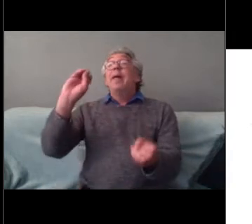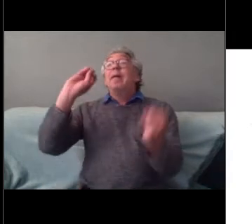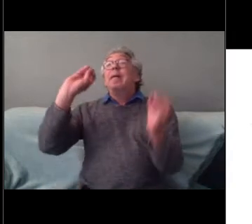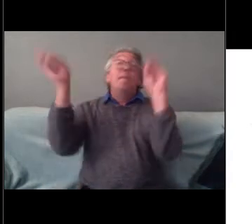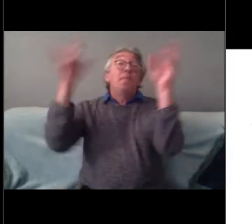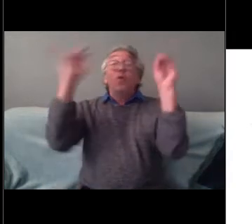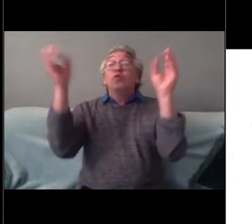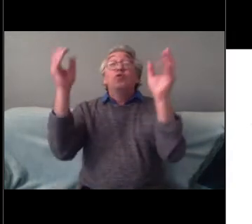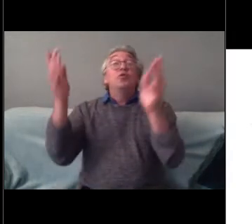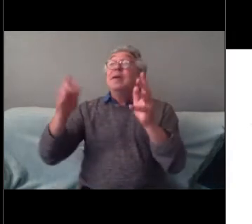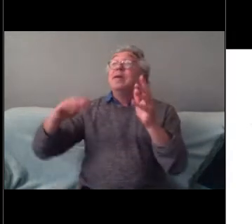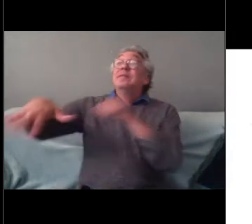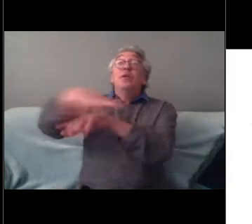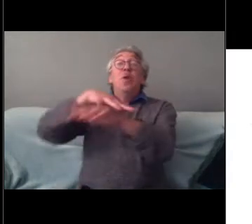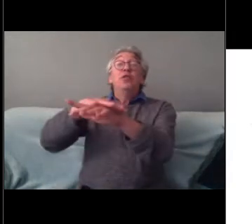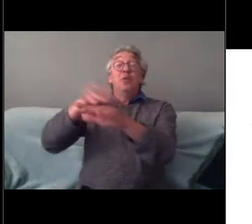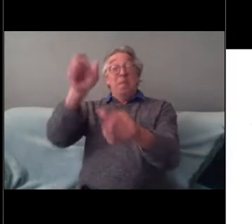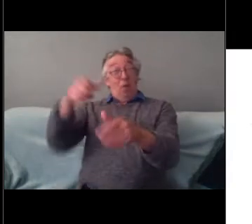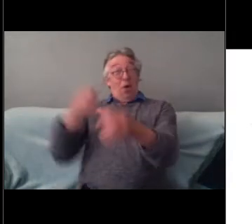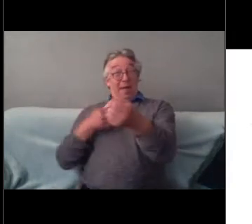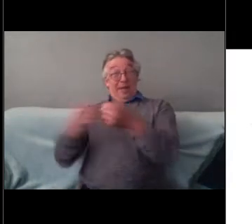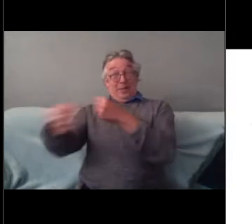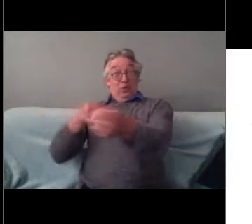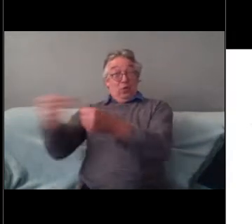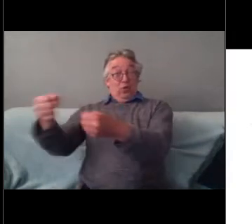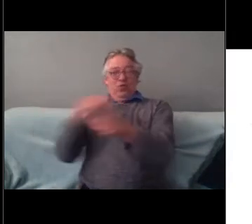Then we have ASPEm organization from Italy,